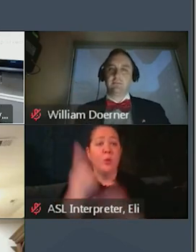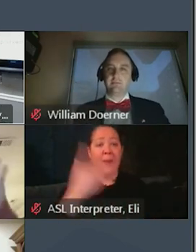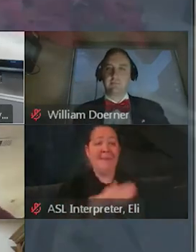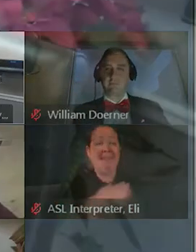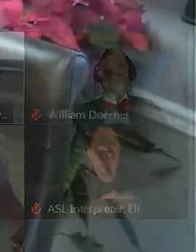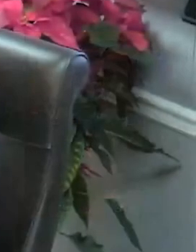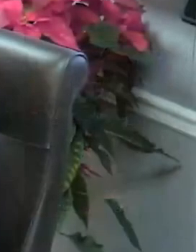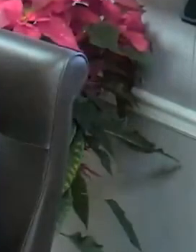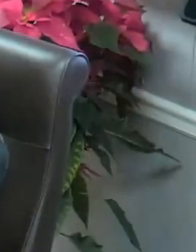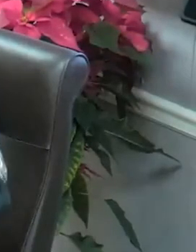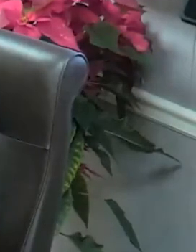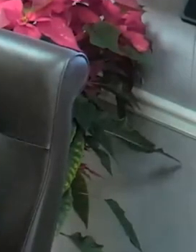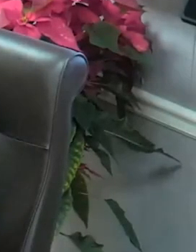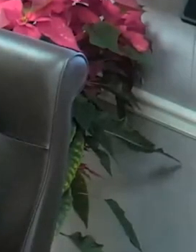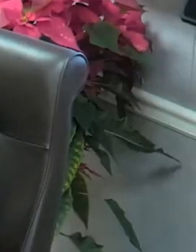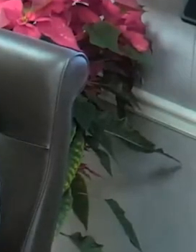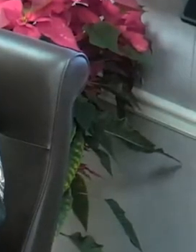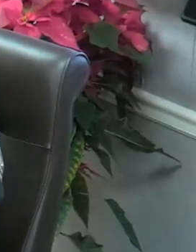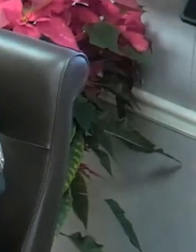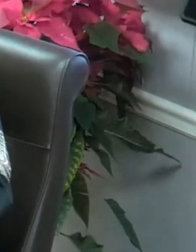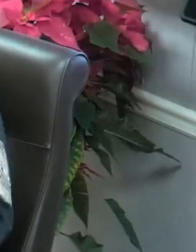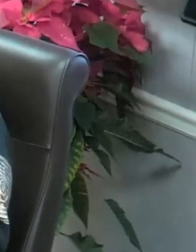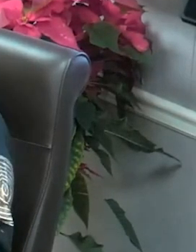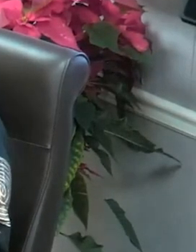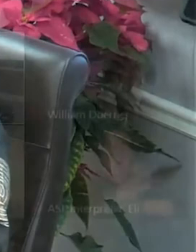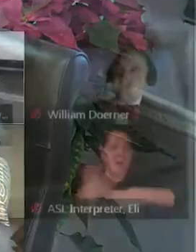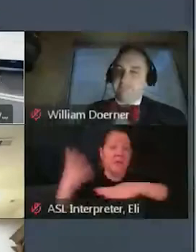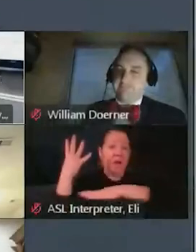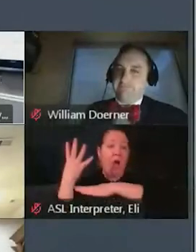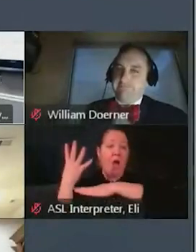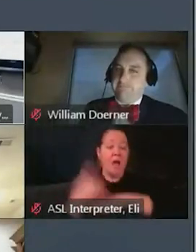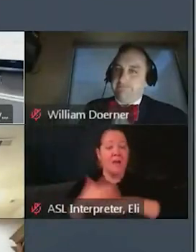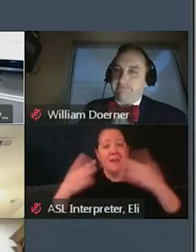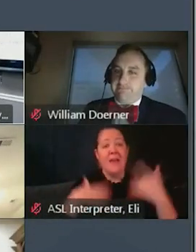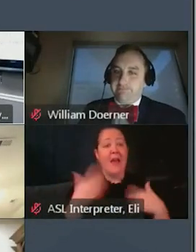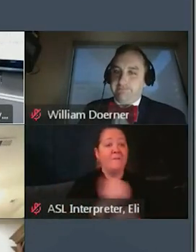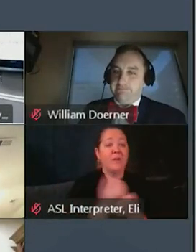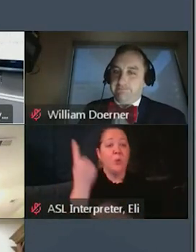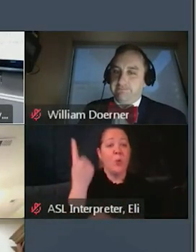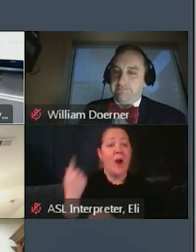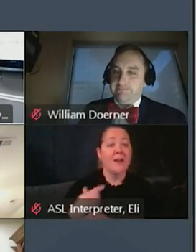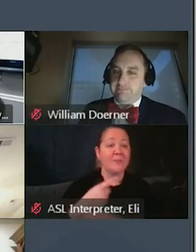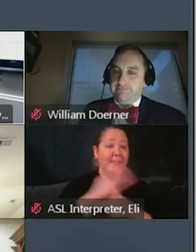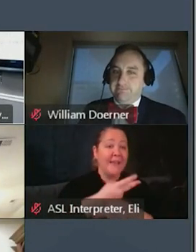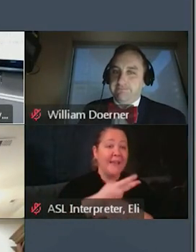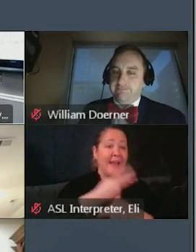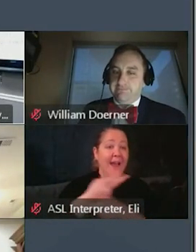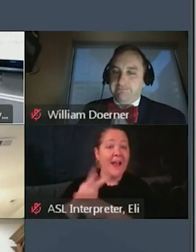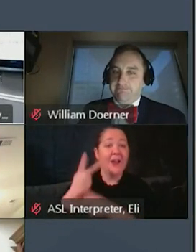First of all, happy Hanukkah, happy Hanukkah everyone. Everyone take really good care. Look out. Stay safe, look out for one another.